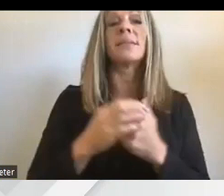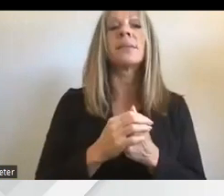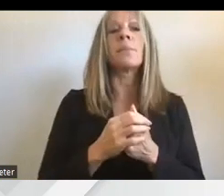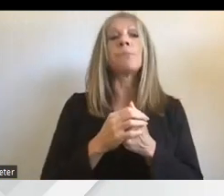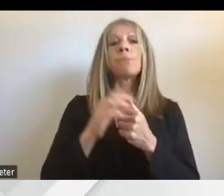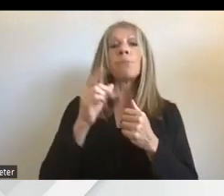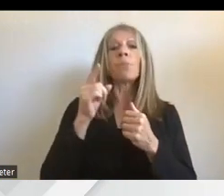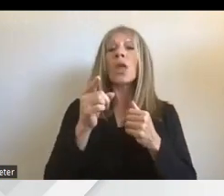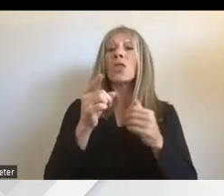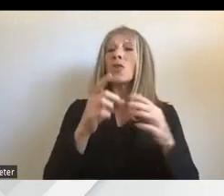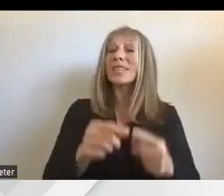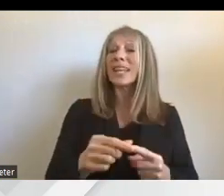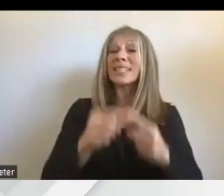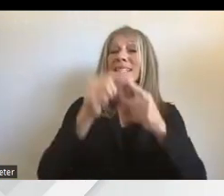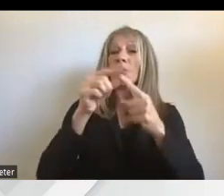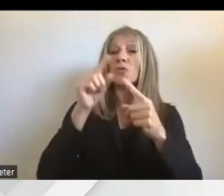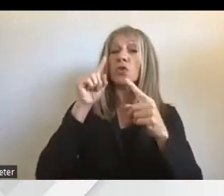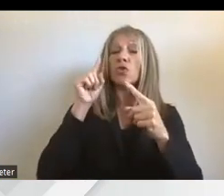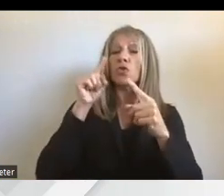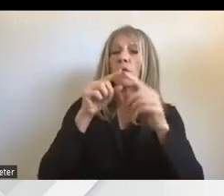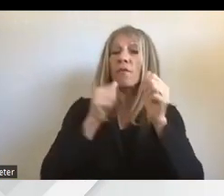There is an exception to compliance with these guidelines,